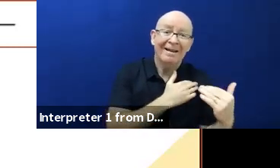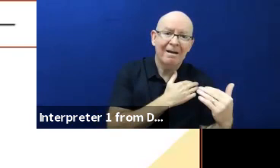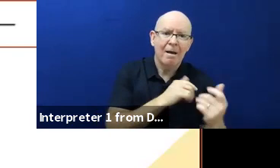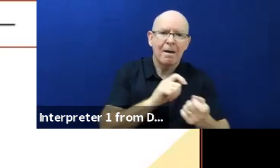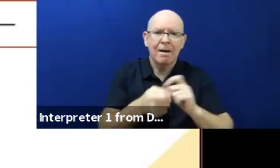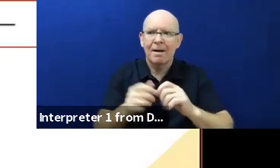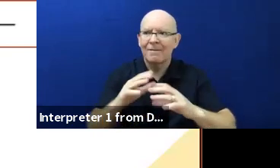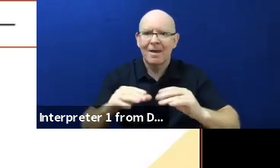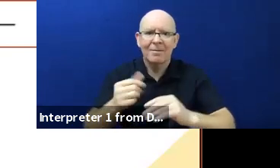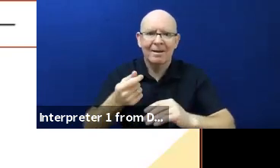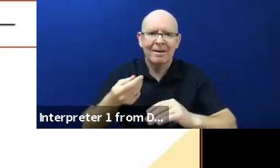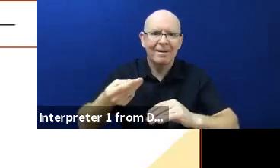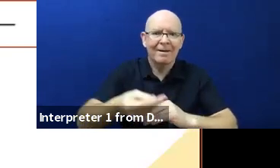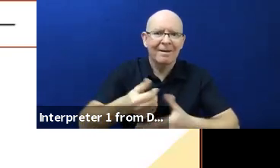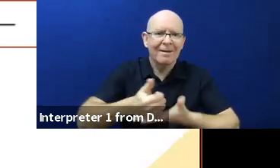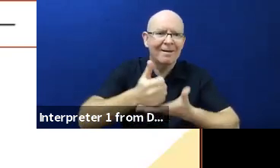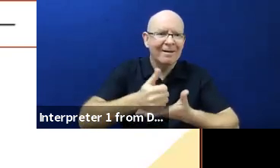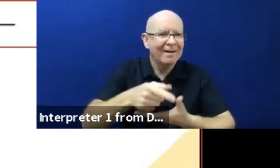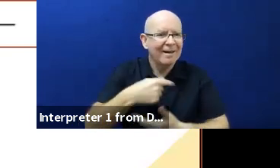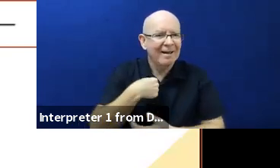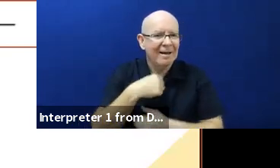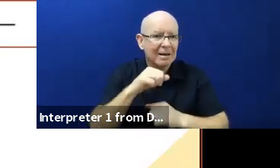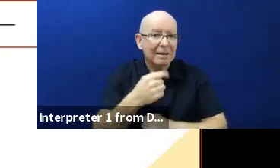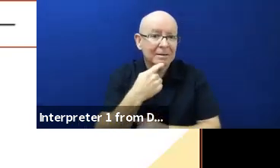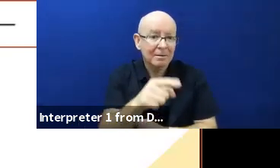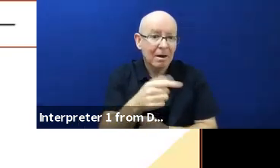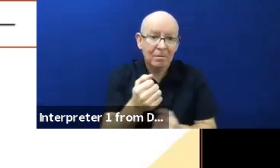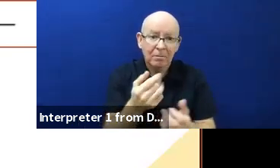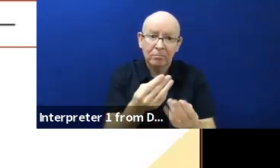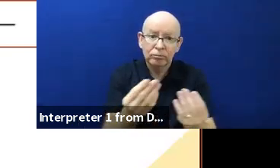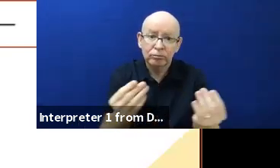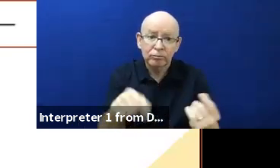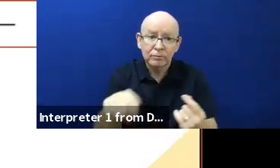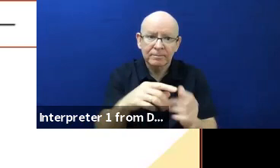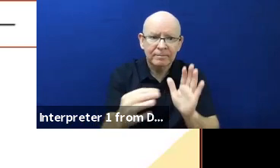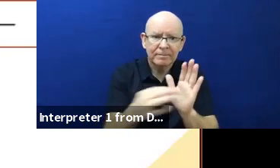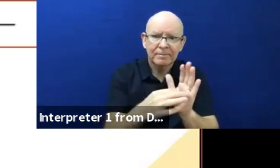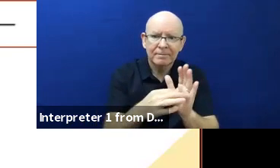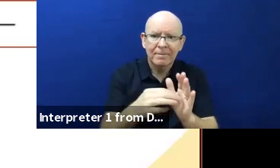in the UK, there are several costs that we need to take into consideration such as